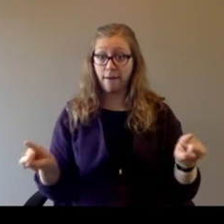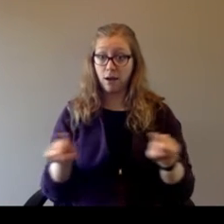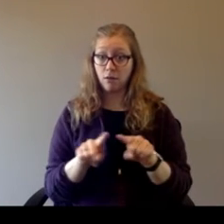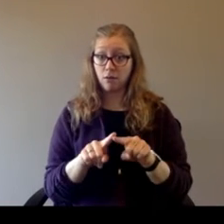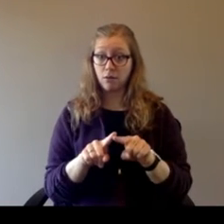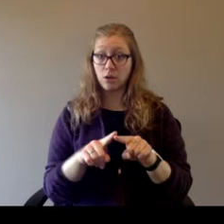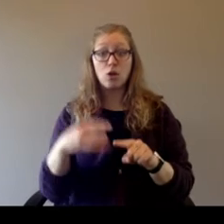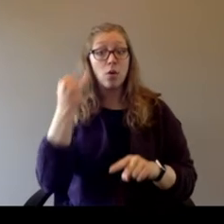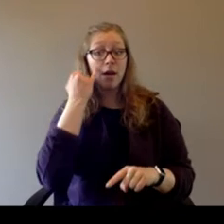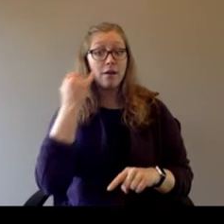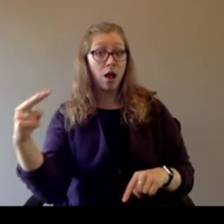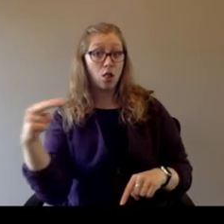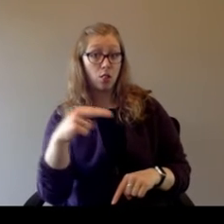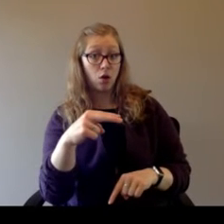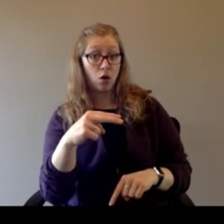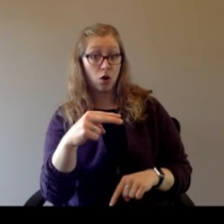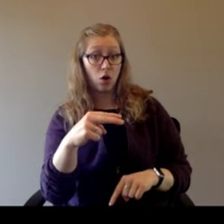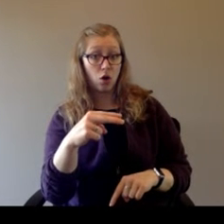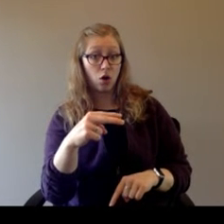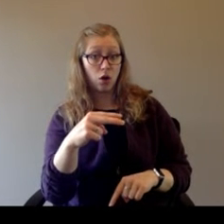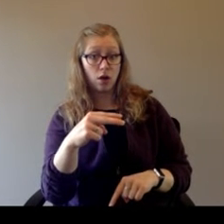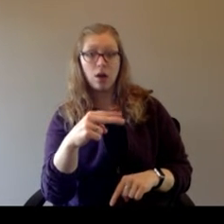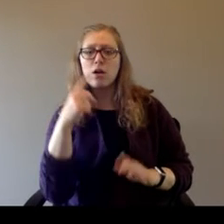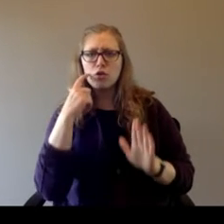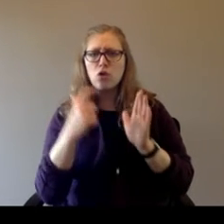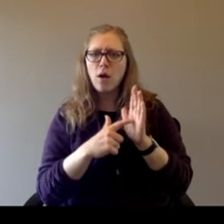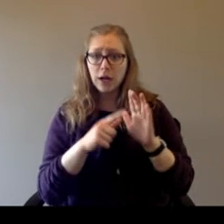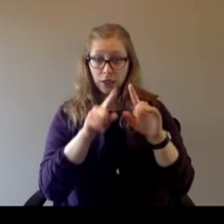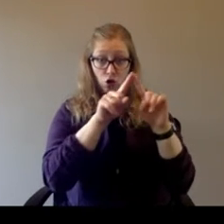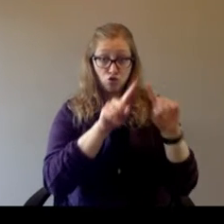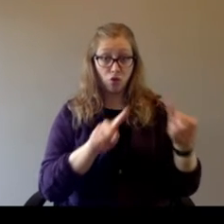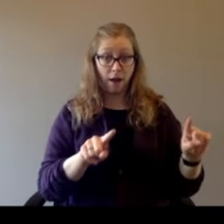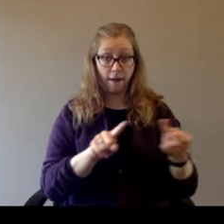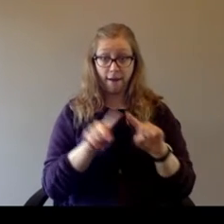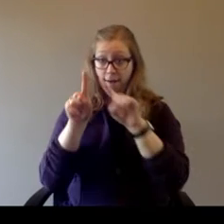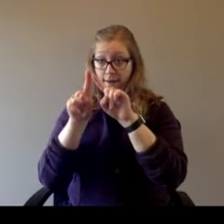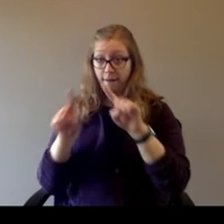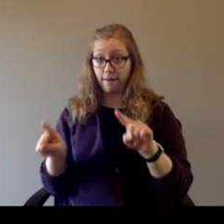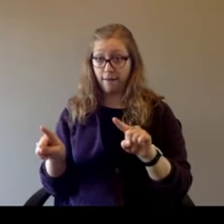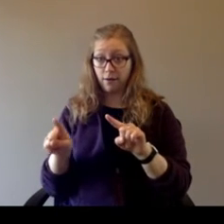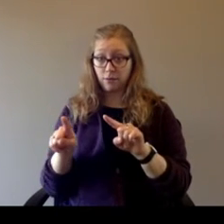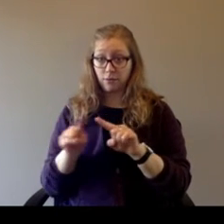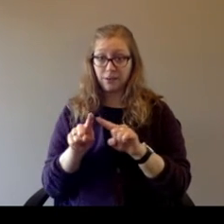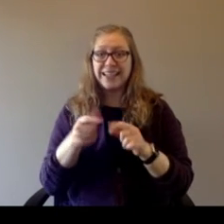notice that there are six pieces to a triangle. You have three angles and three sides.